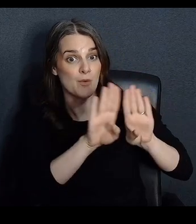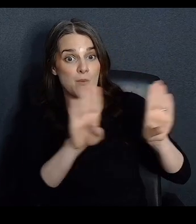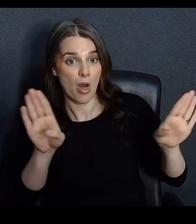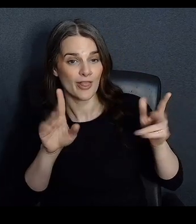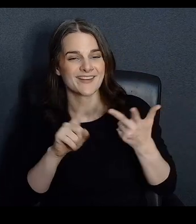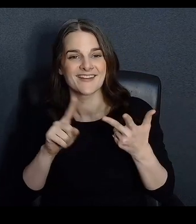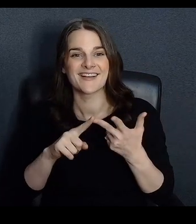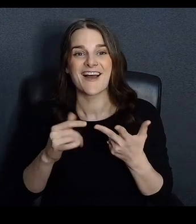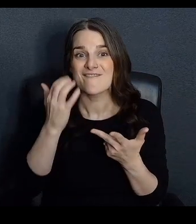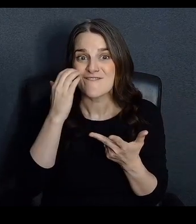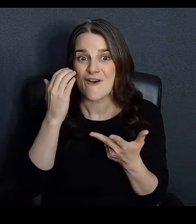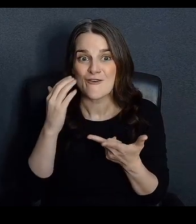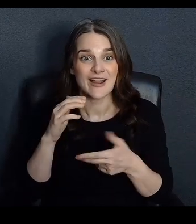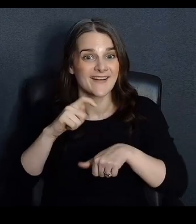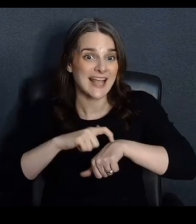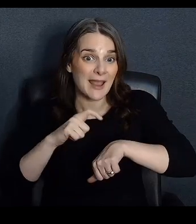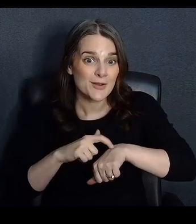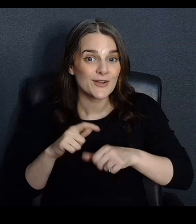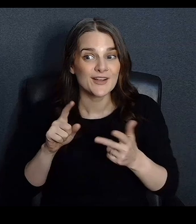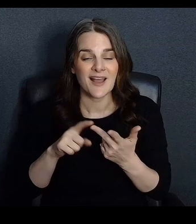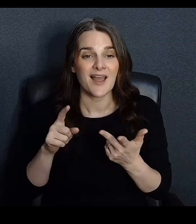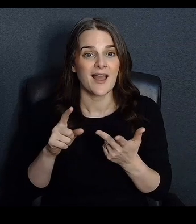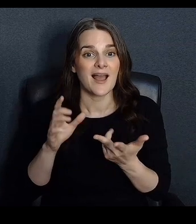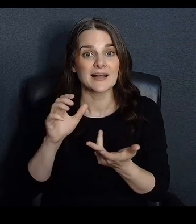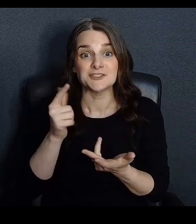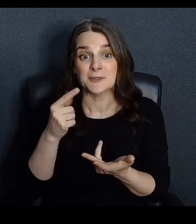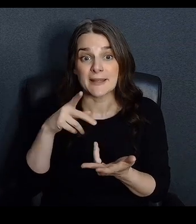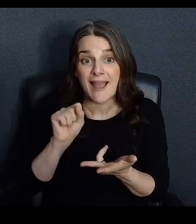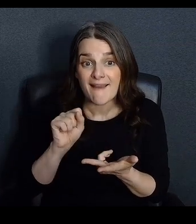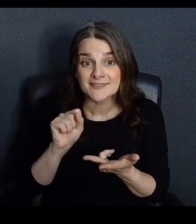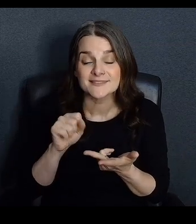or navigation maps, using reminders from a voice